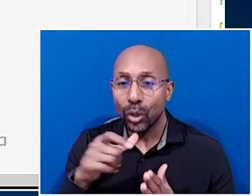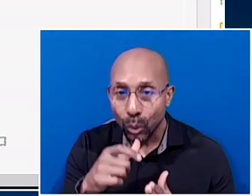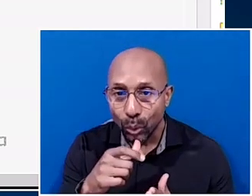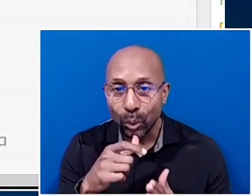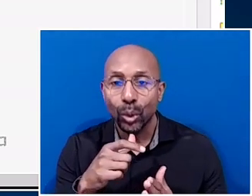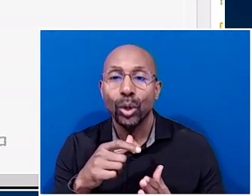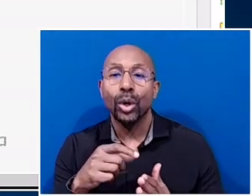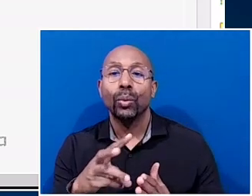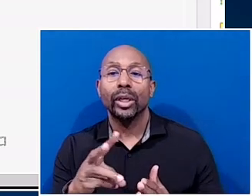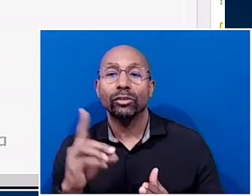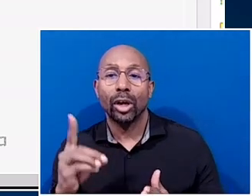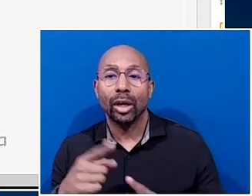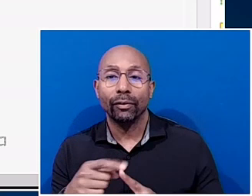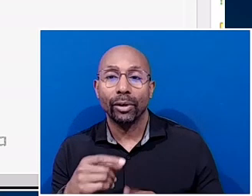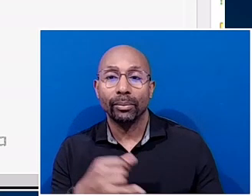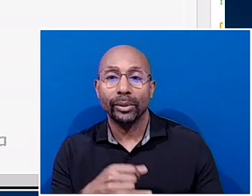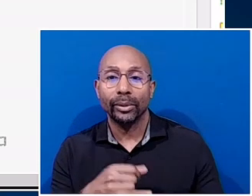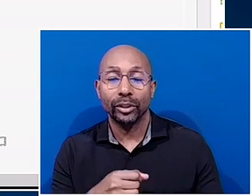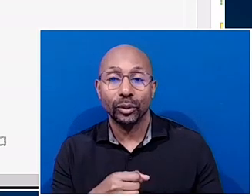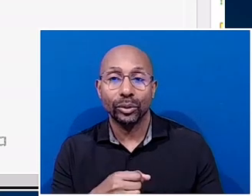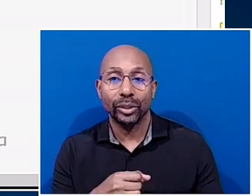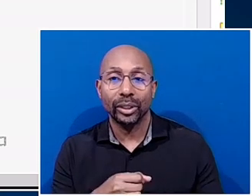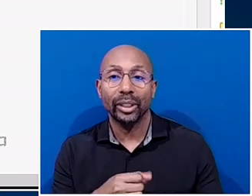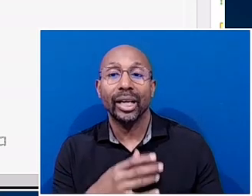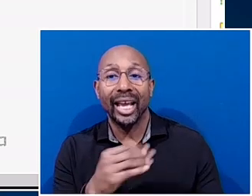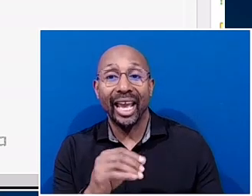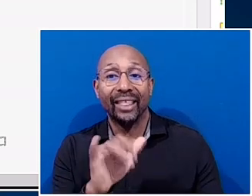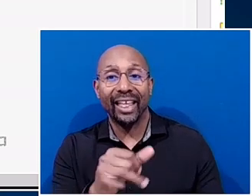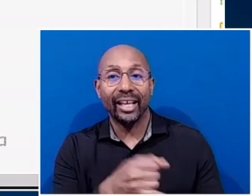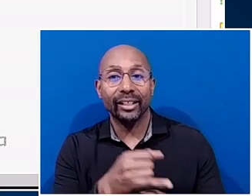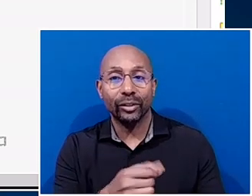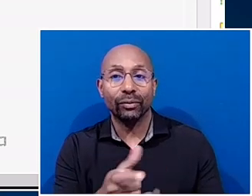required to take attendance. Originally, as you guys recall, the